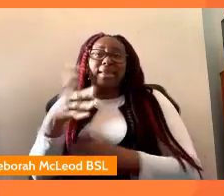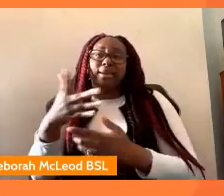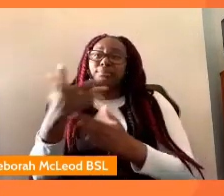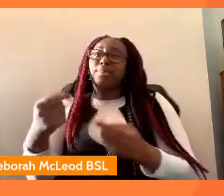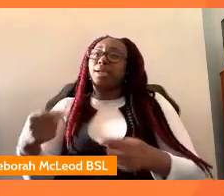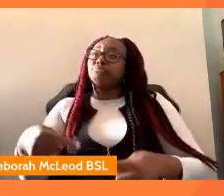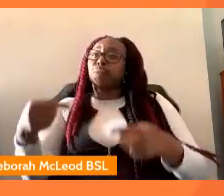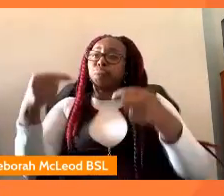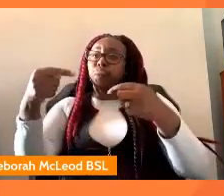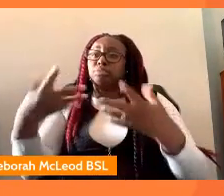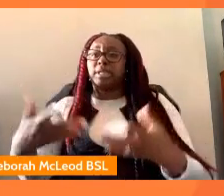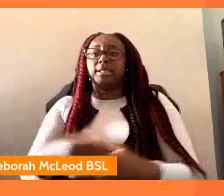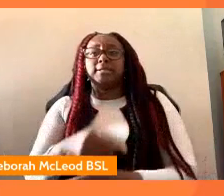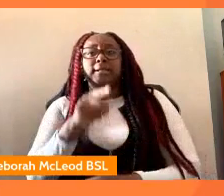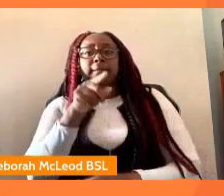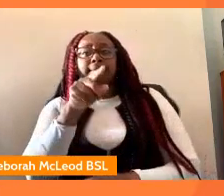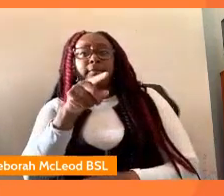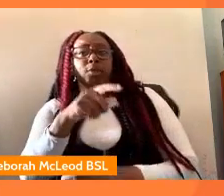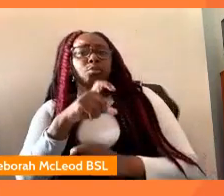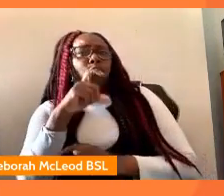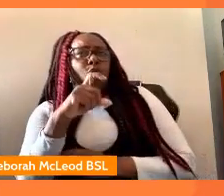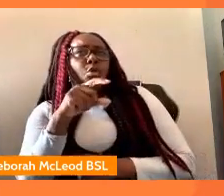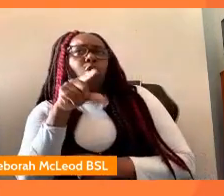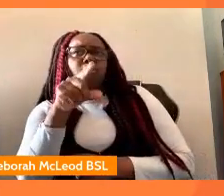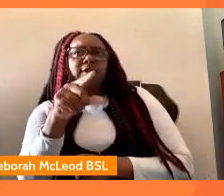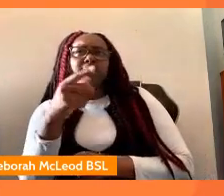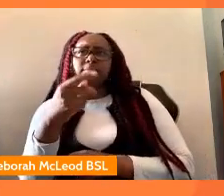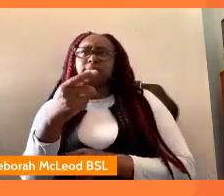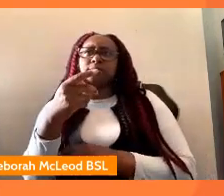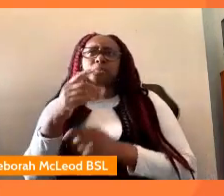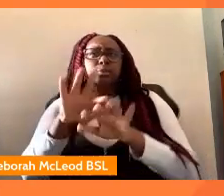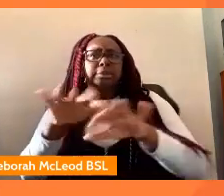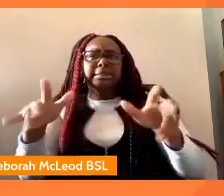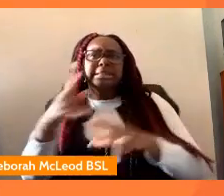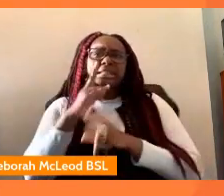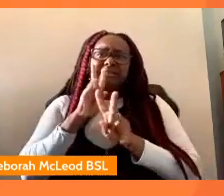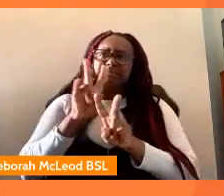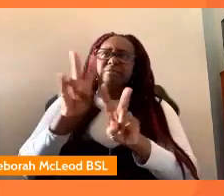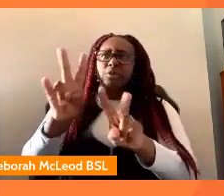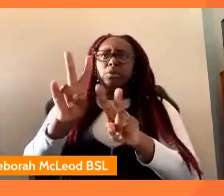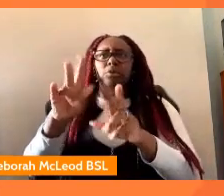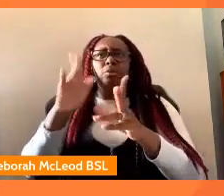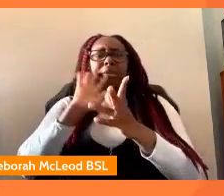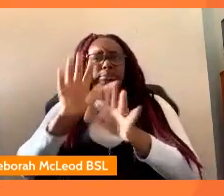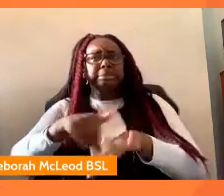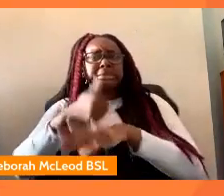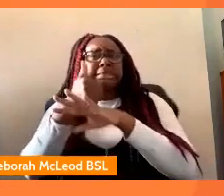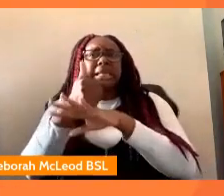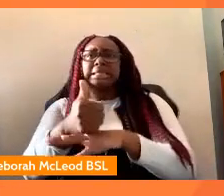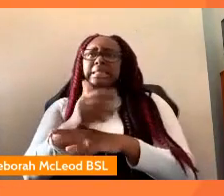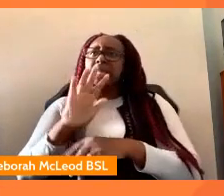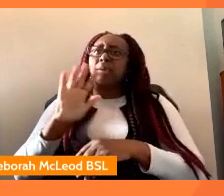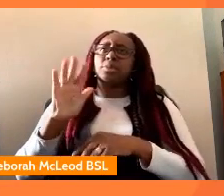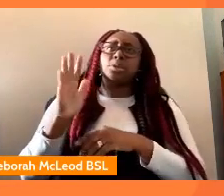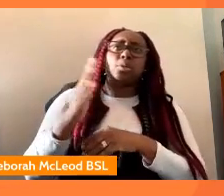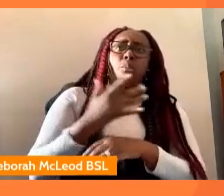Corey, with something like SeaView when you were putting that together, because I can see all the drive and impetus for it as a creative